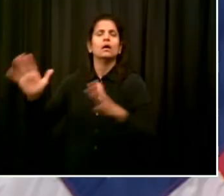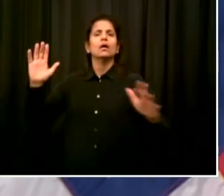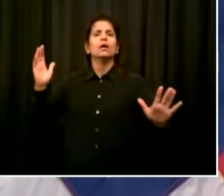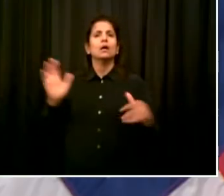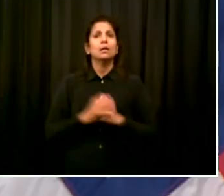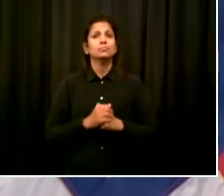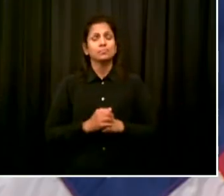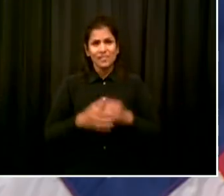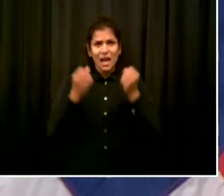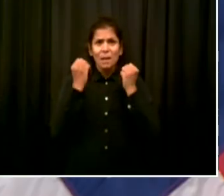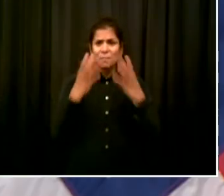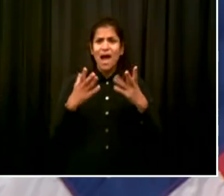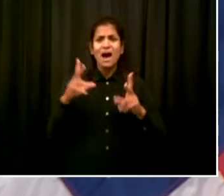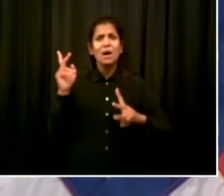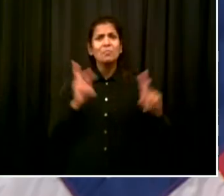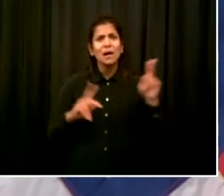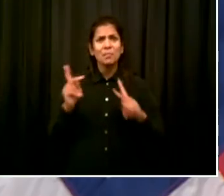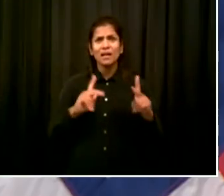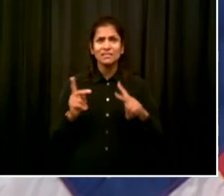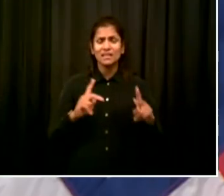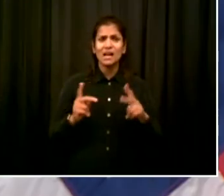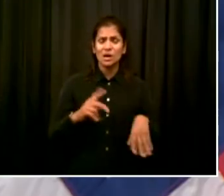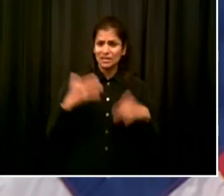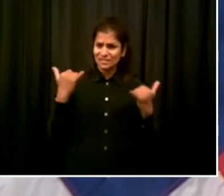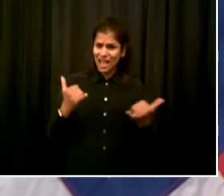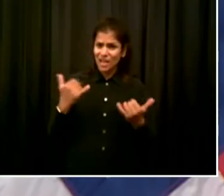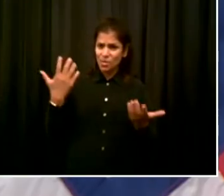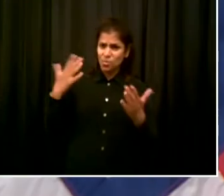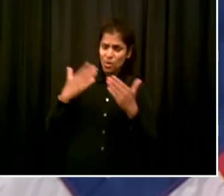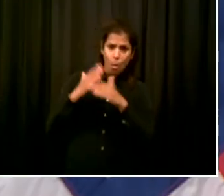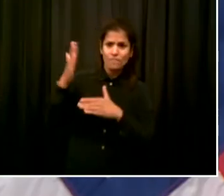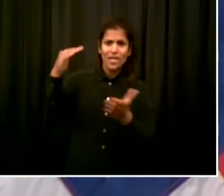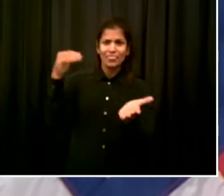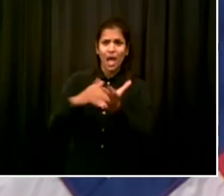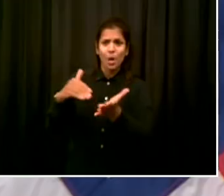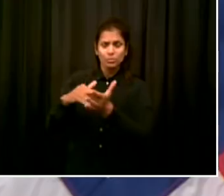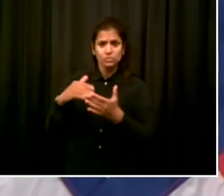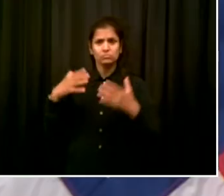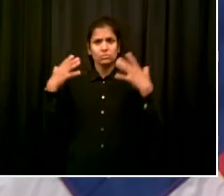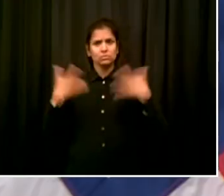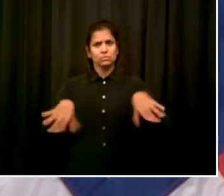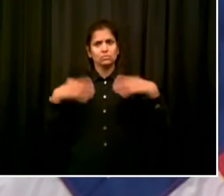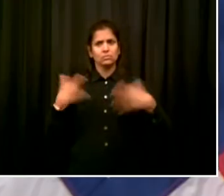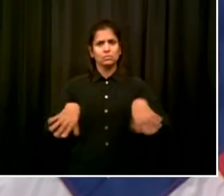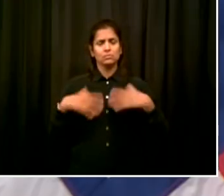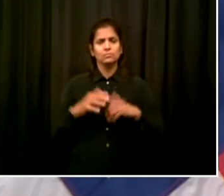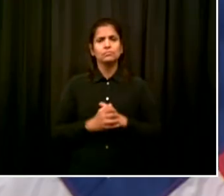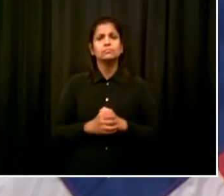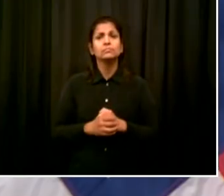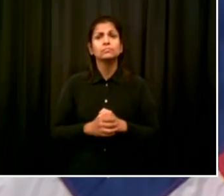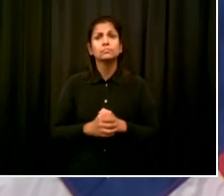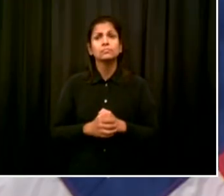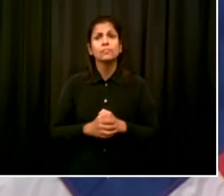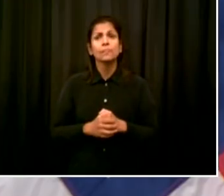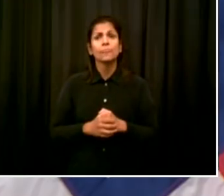TERRORIZE NEW YORKERS AND CARRY ILLEGAL FIREARMS ON THE STREETS OF NEW YORK CITY . THE ARREST IS ALMOST